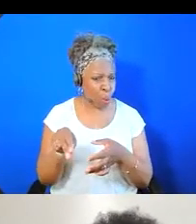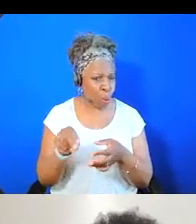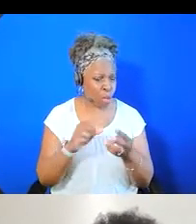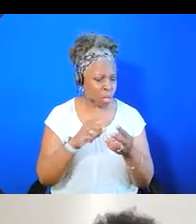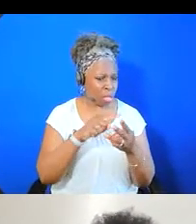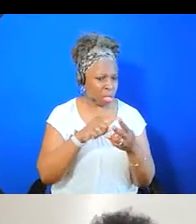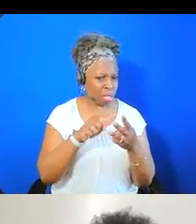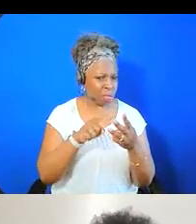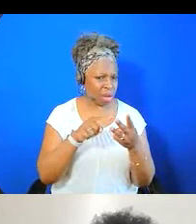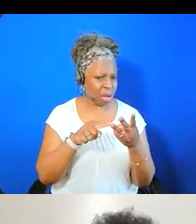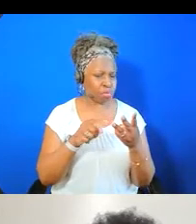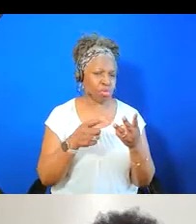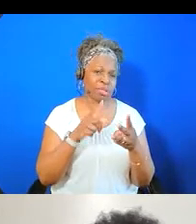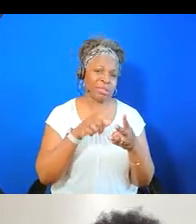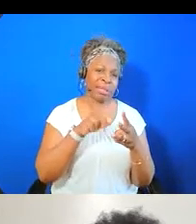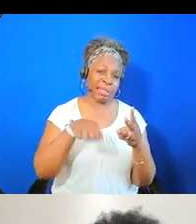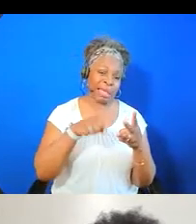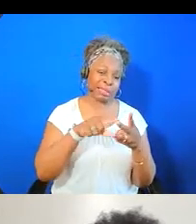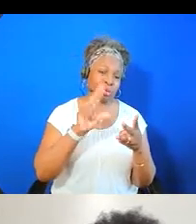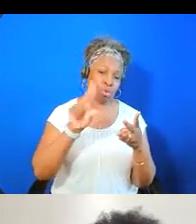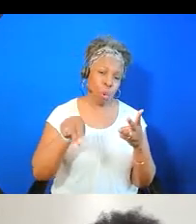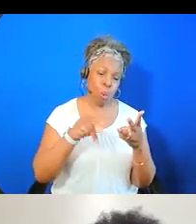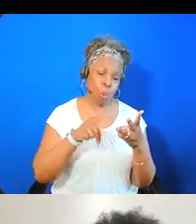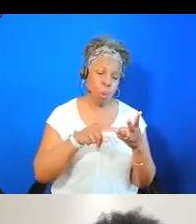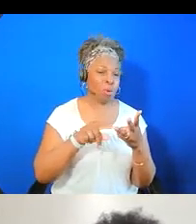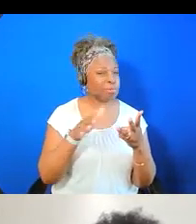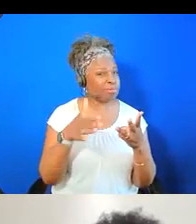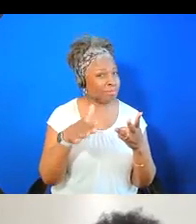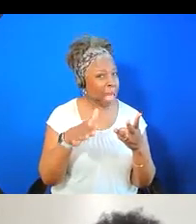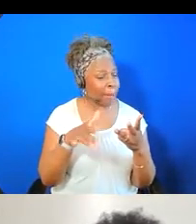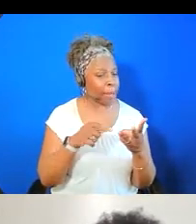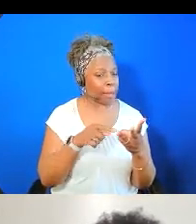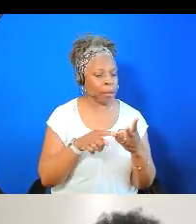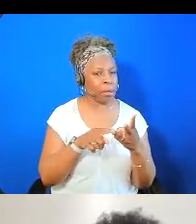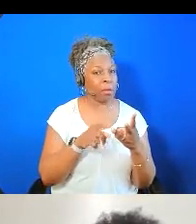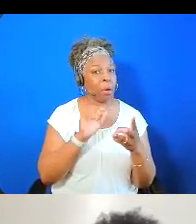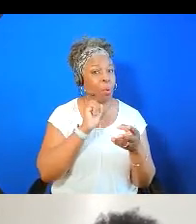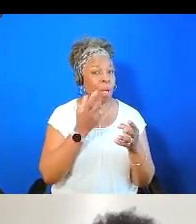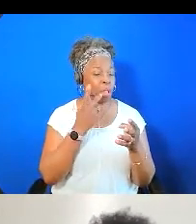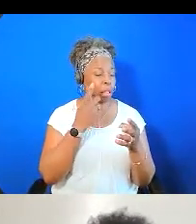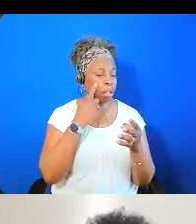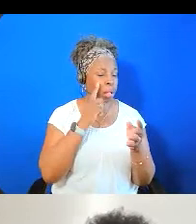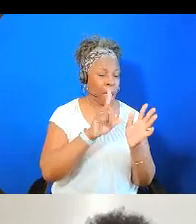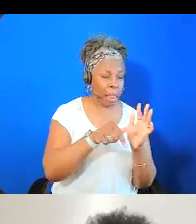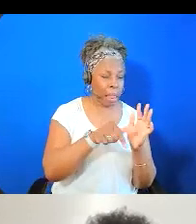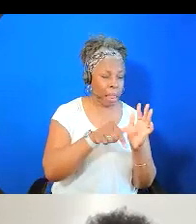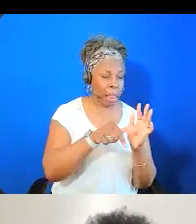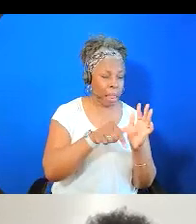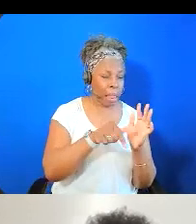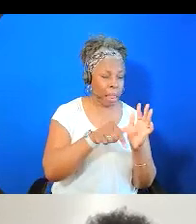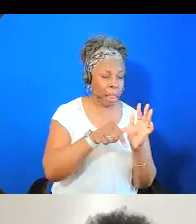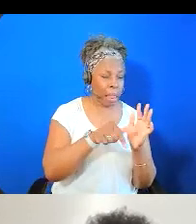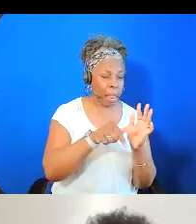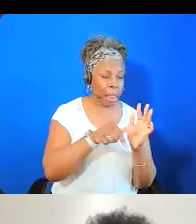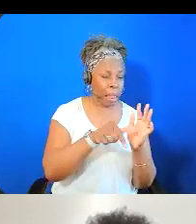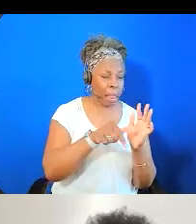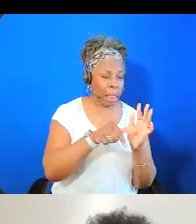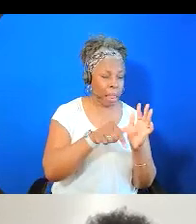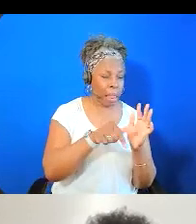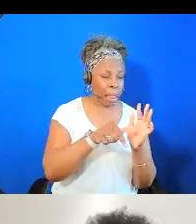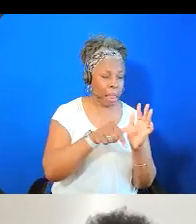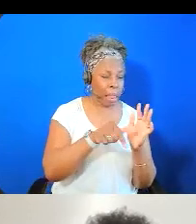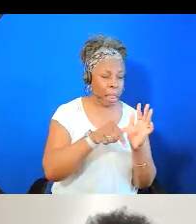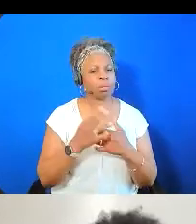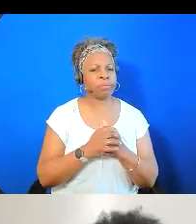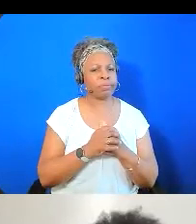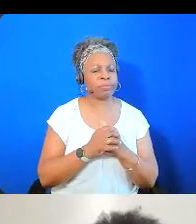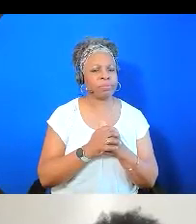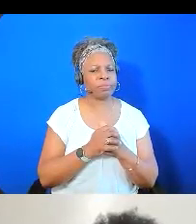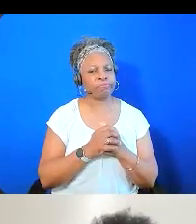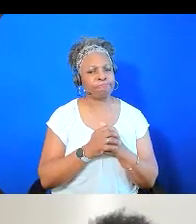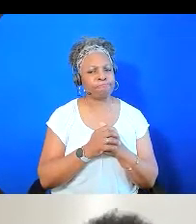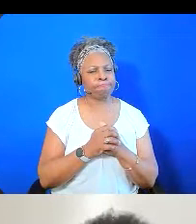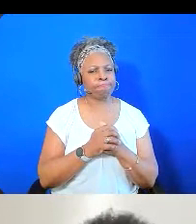we will return back to this question at the Q&A. But I guess the very belief in art is one of the,